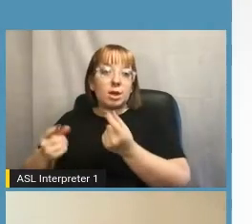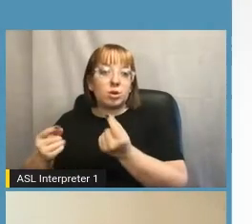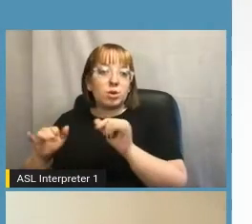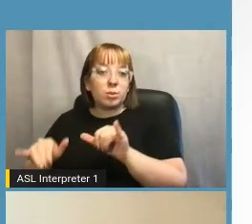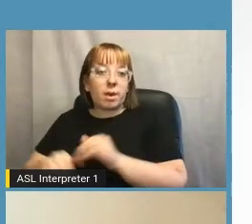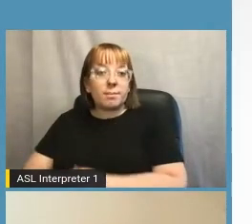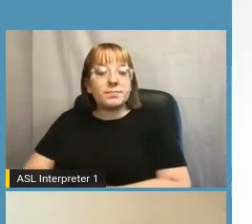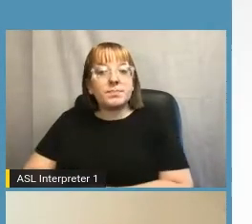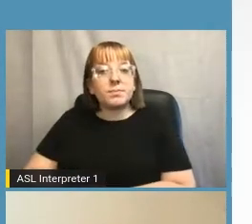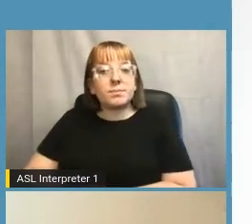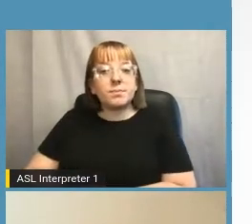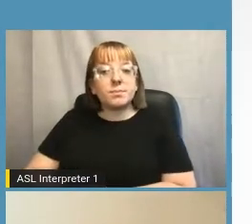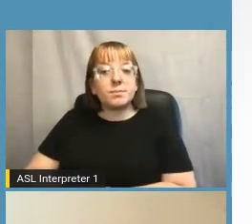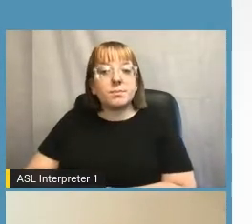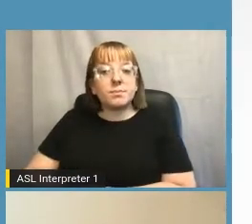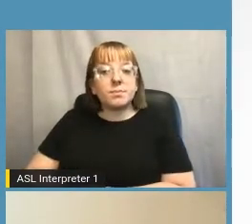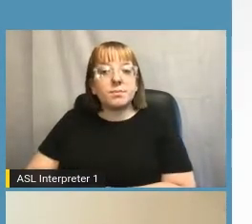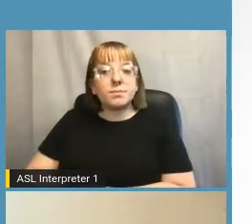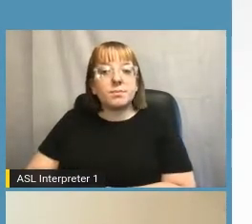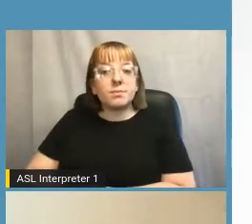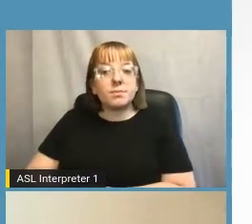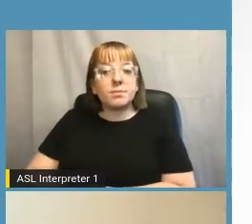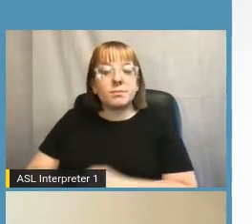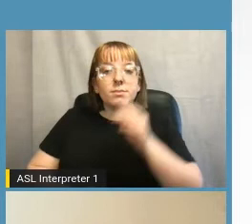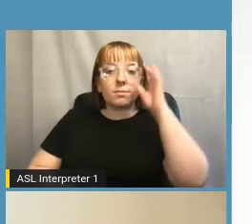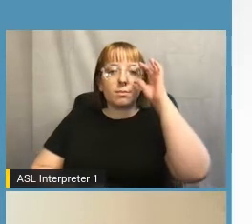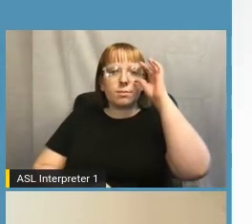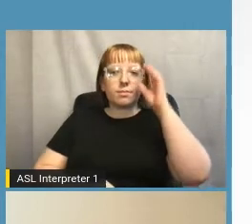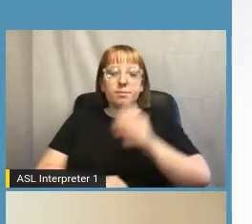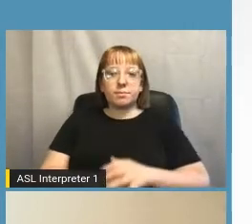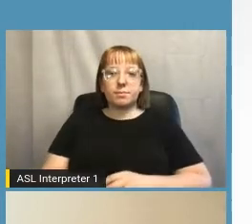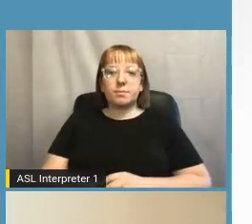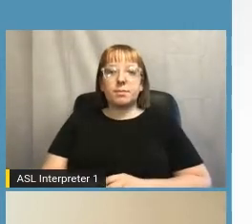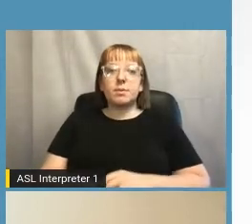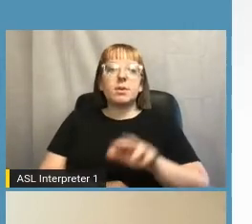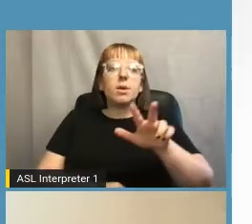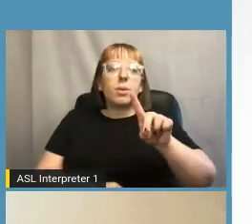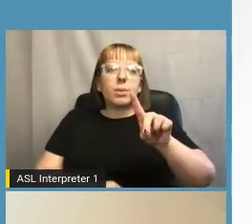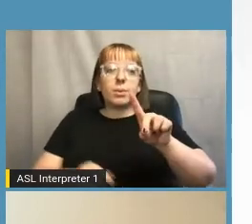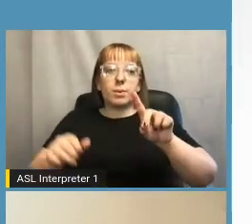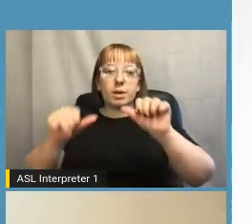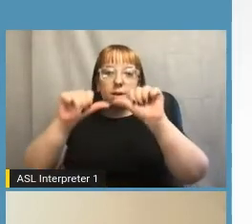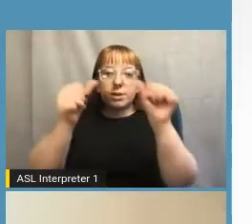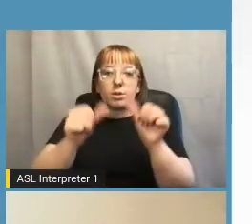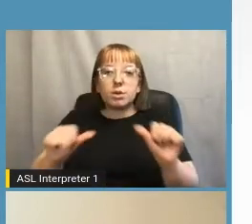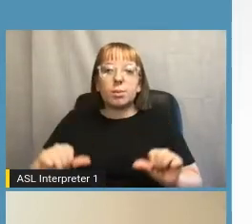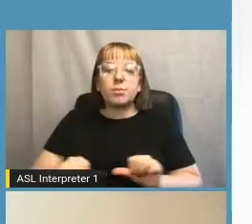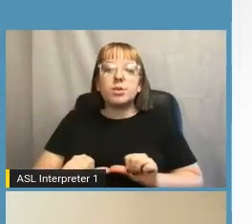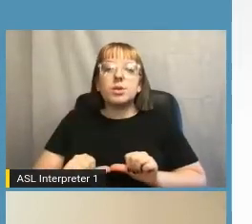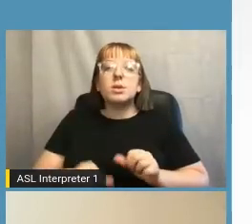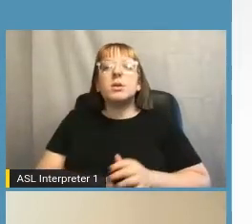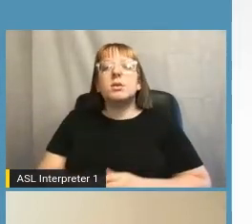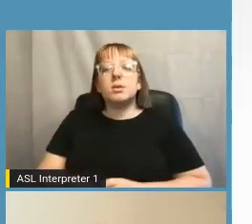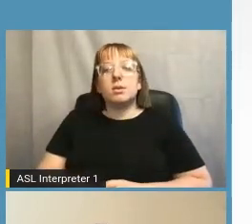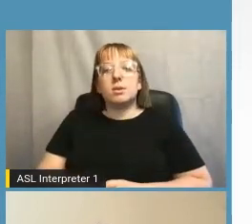um this one has um a couple of 3d kind of sculptures as you would move around the space you would see a different view